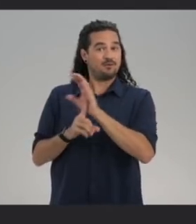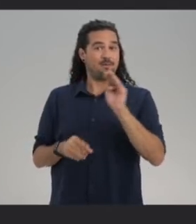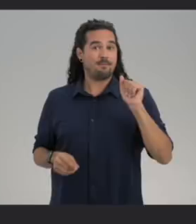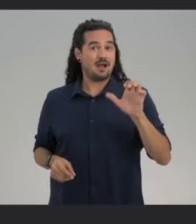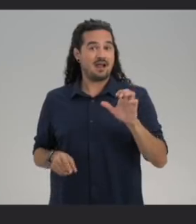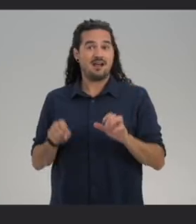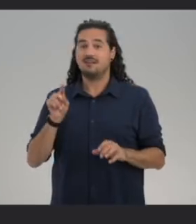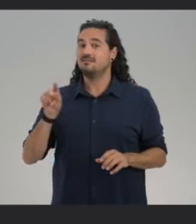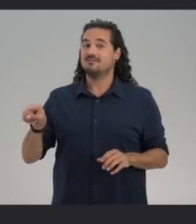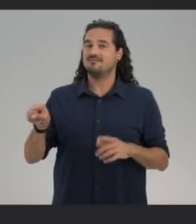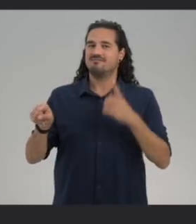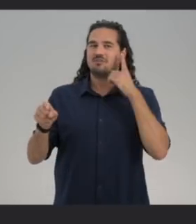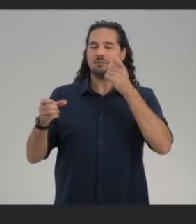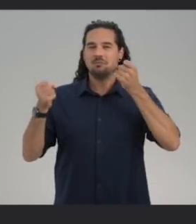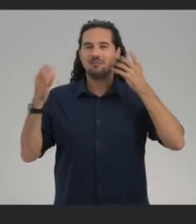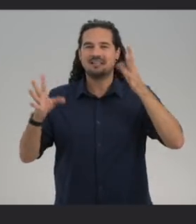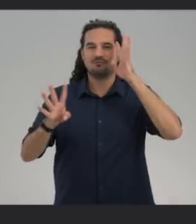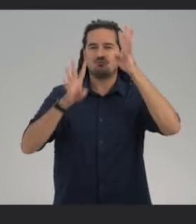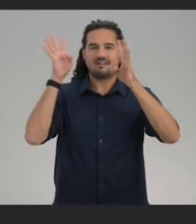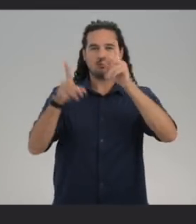The perfect Mac for many creative pros.